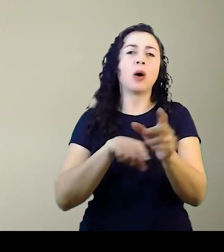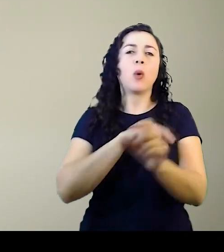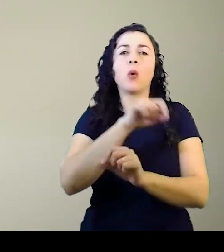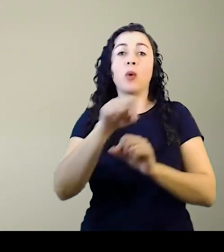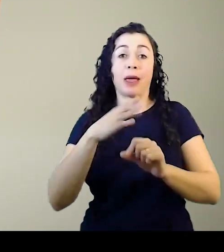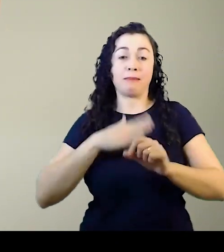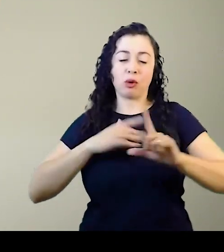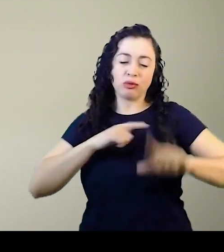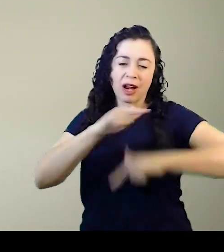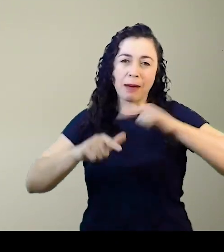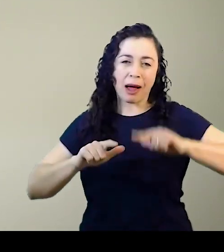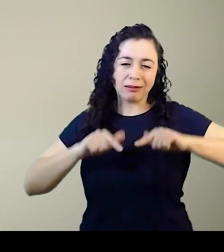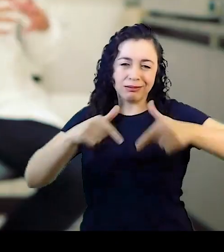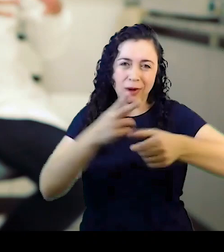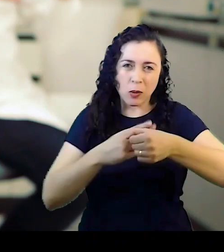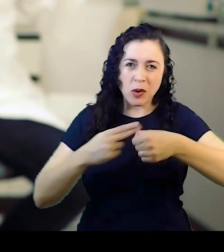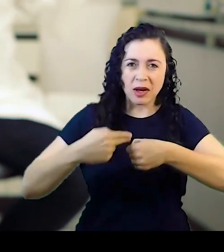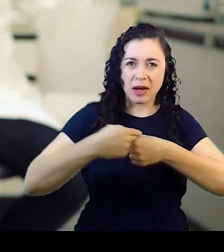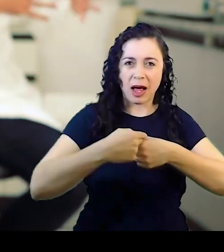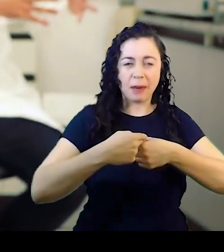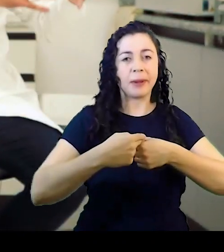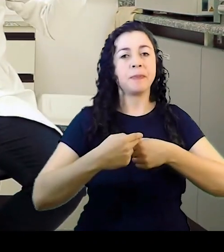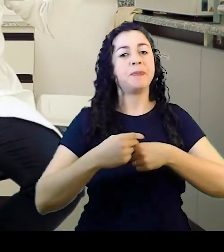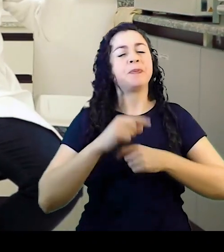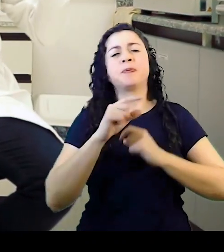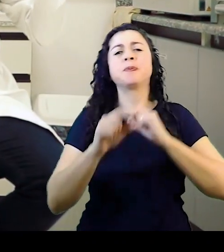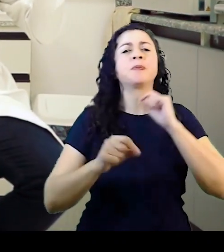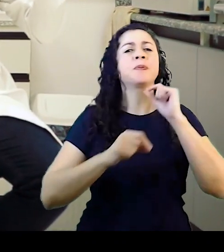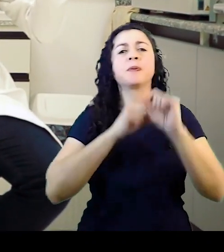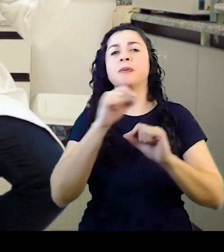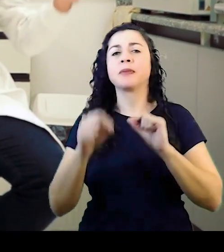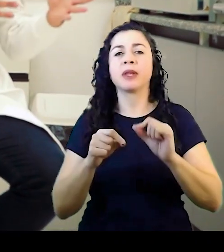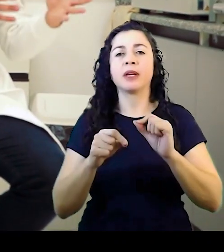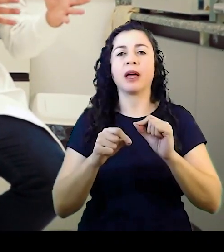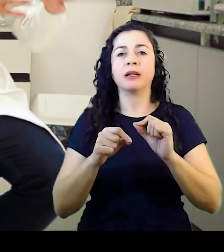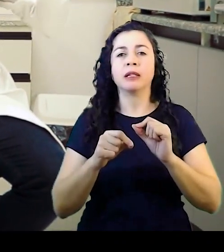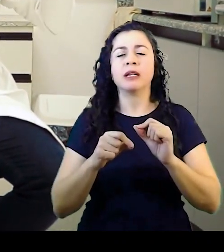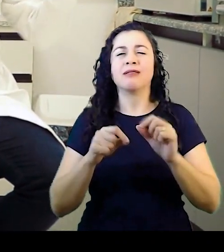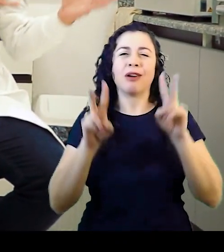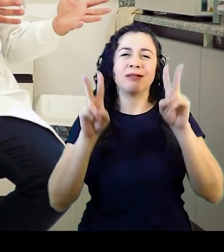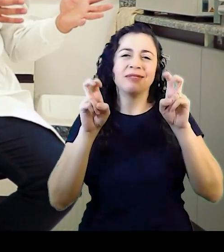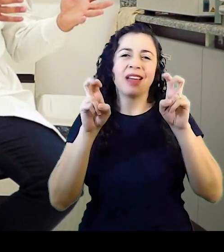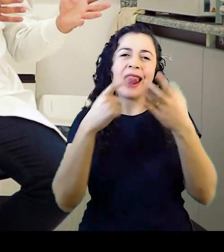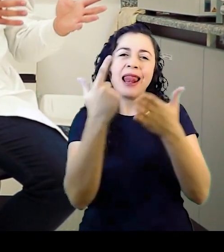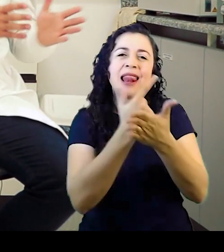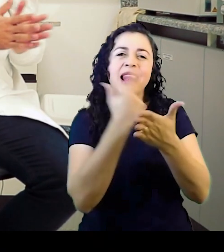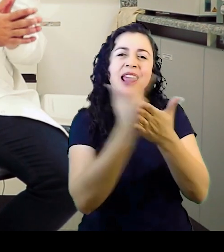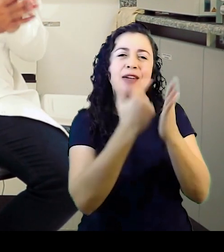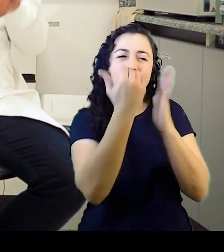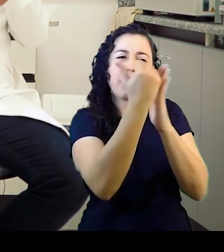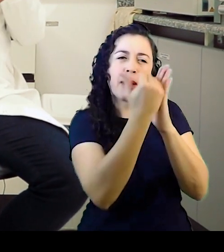task force, is to take this virus cookbook,